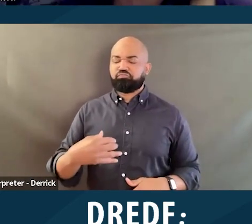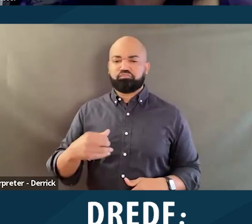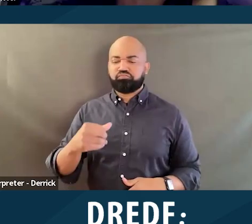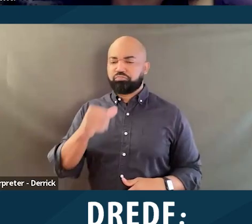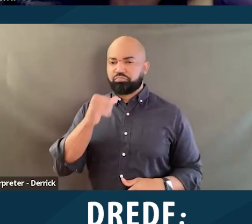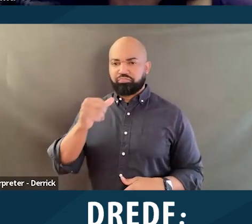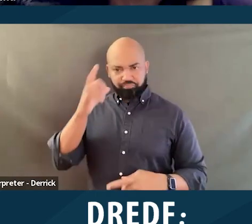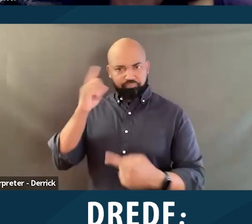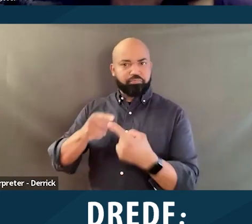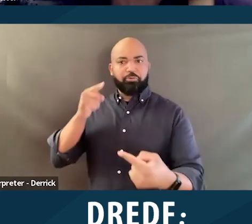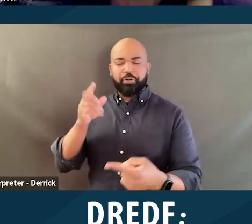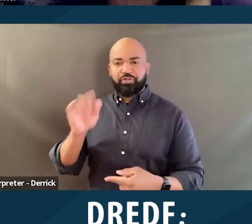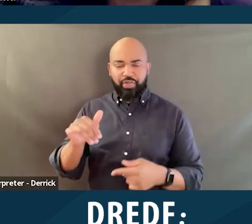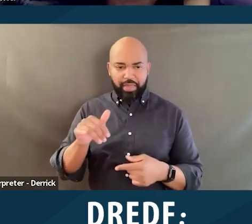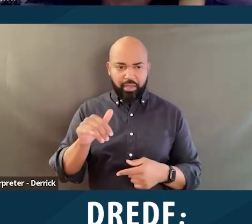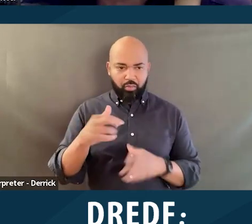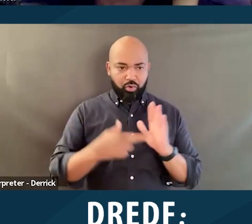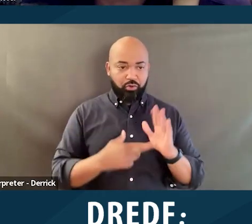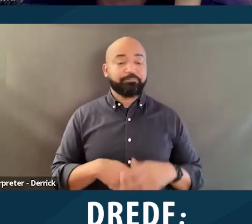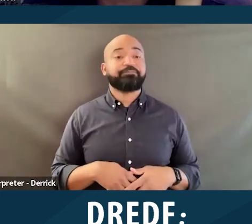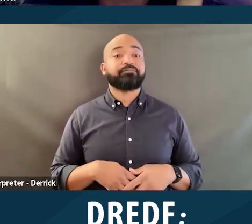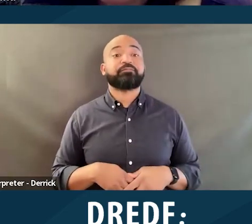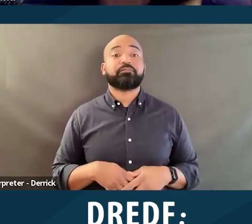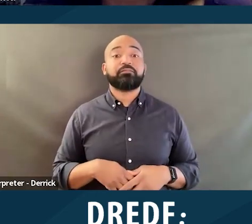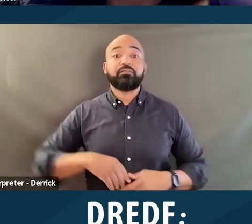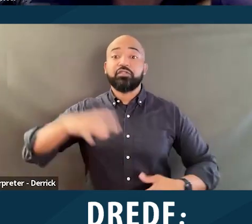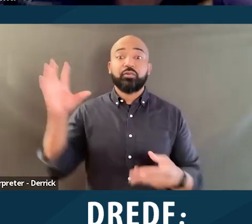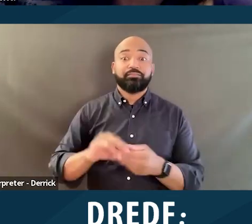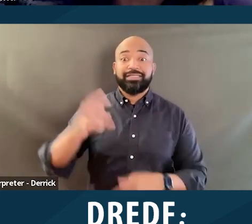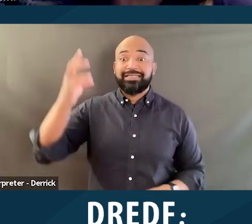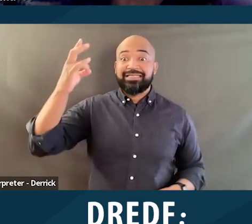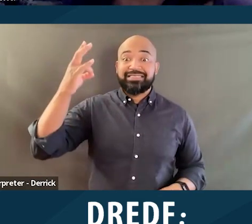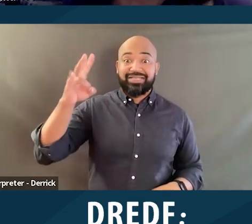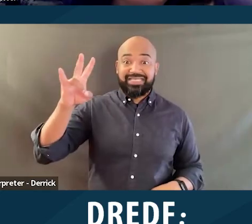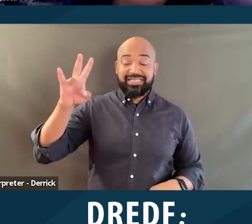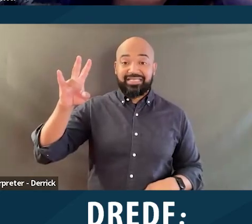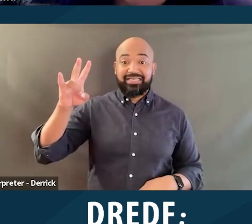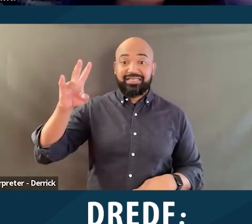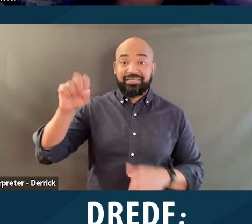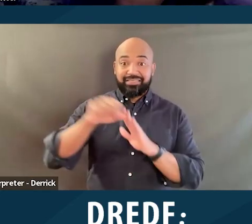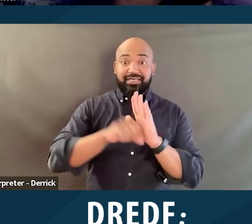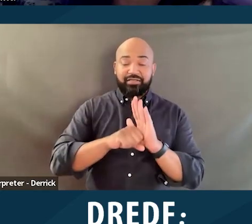disability groups, including many that are in this webinar, opposed that rule.